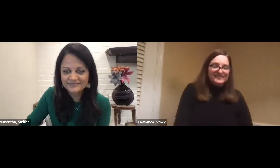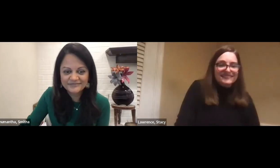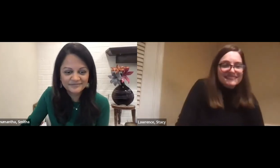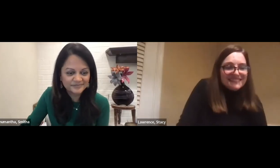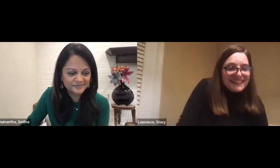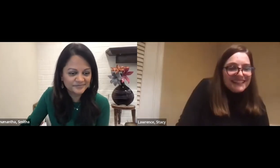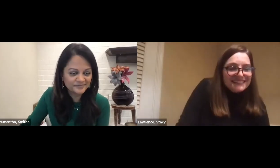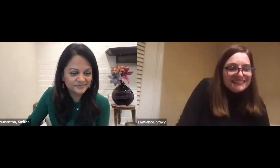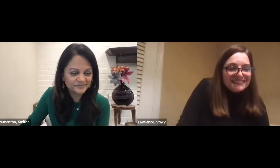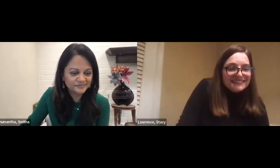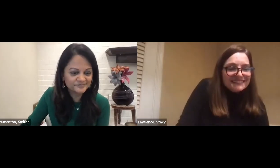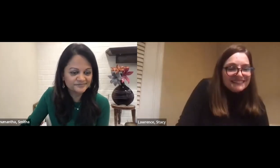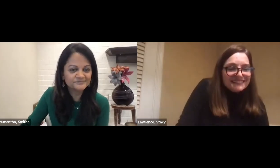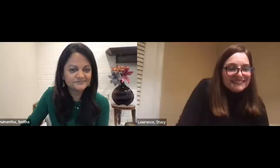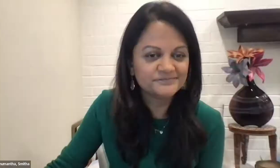Yes. Thank you to both of you.